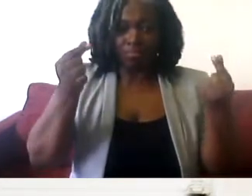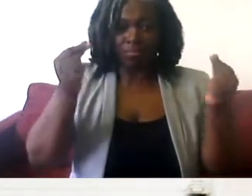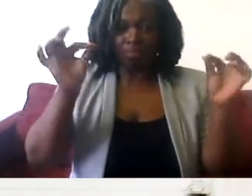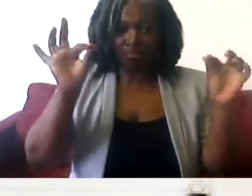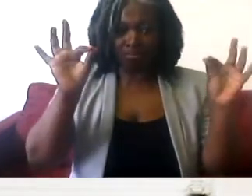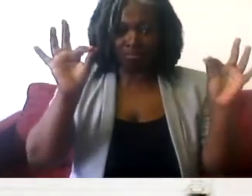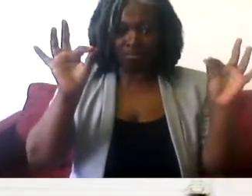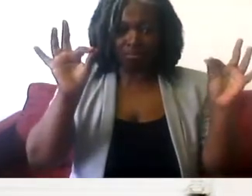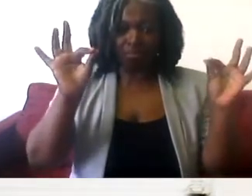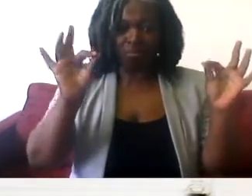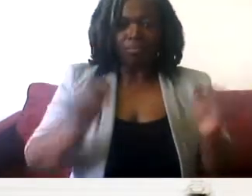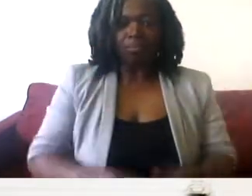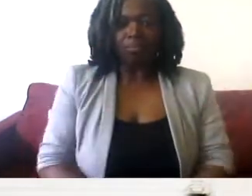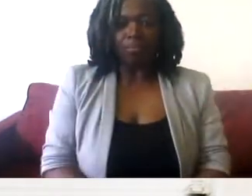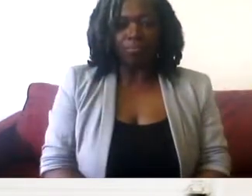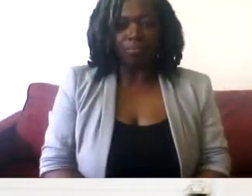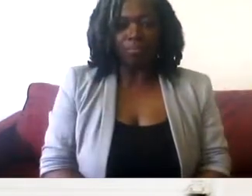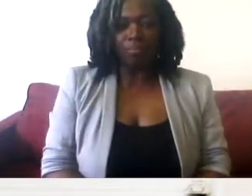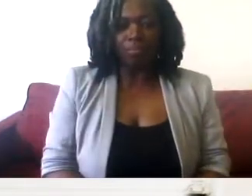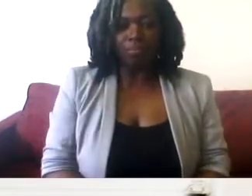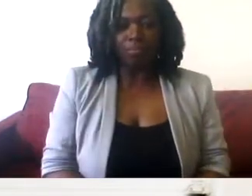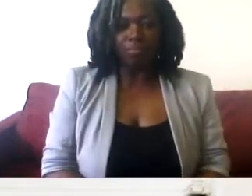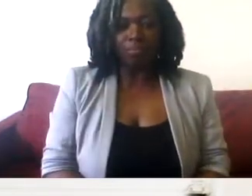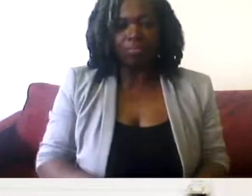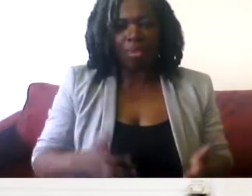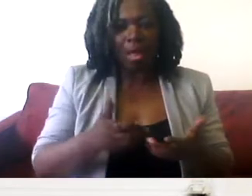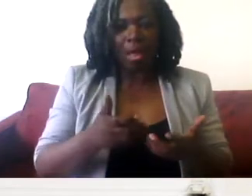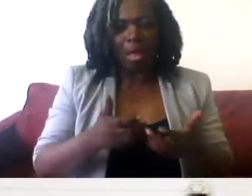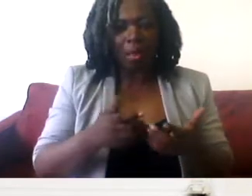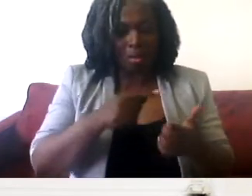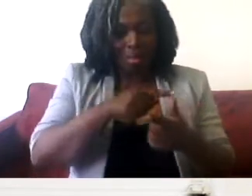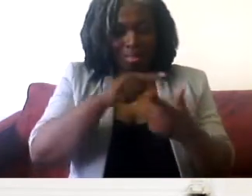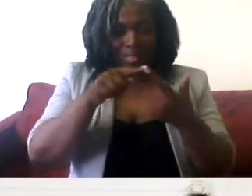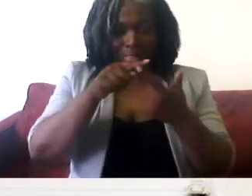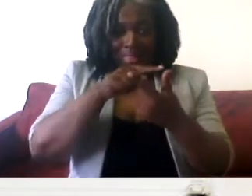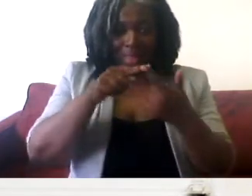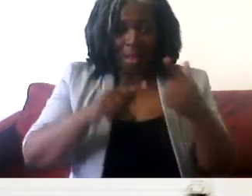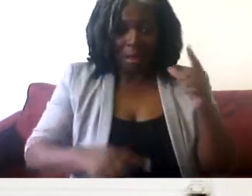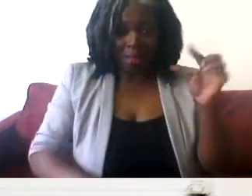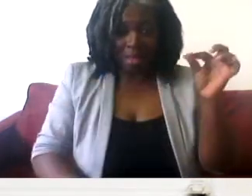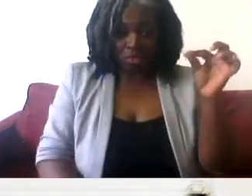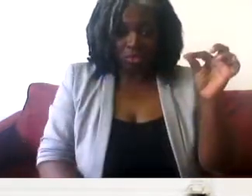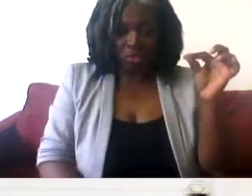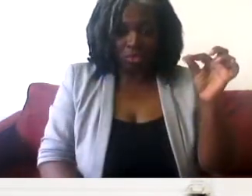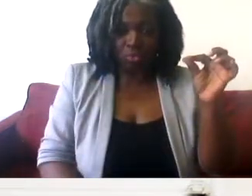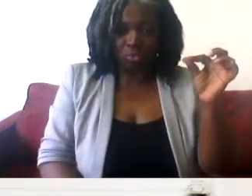index finger. In order to do that you